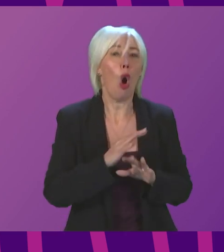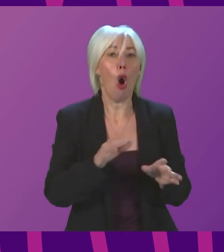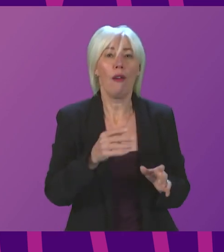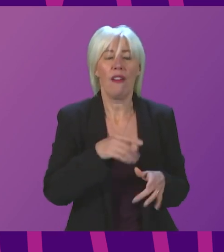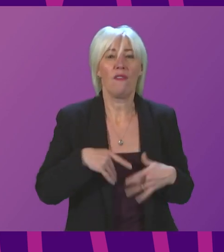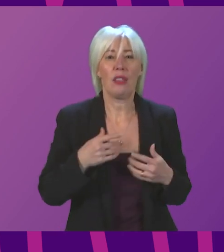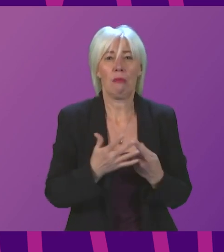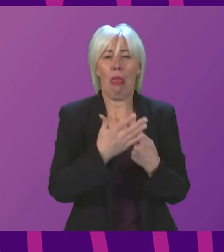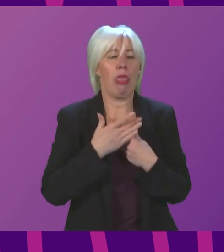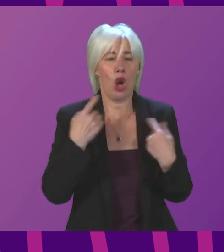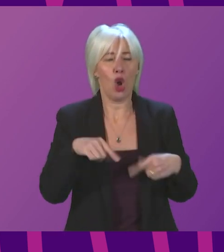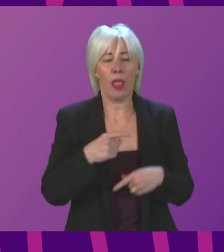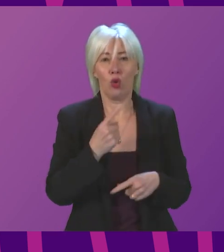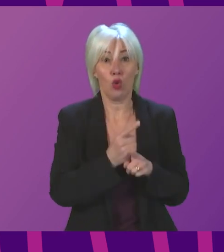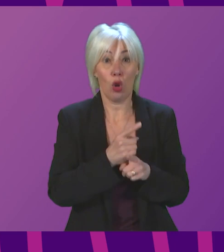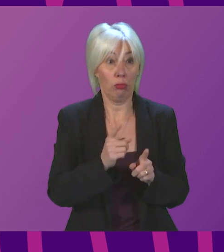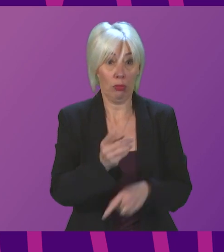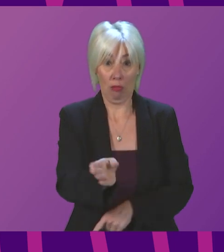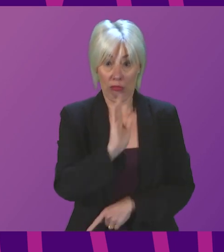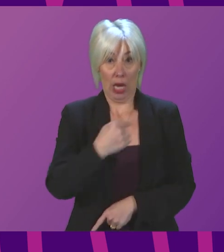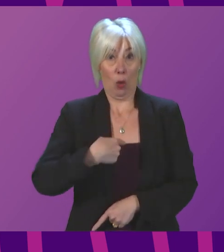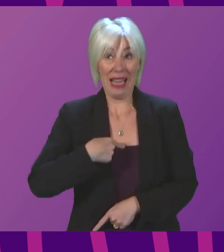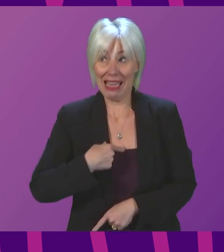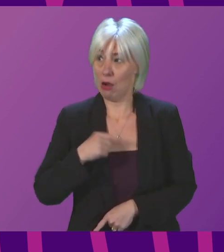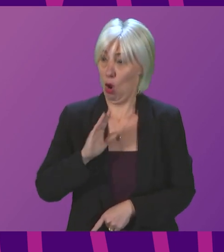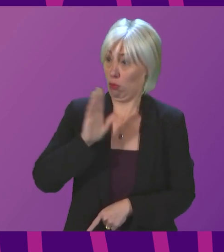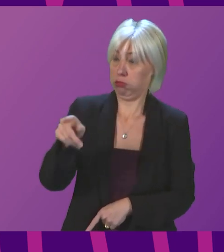should feel free to come to me or the health secretary with their concerns.